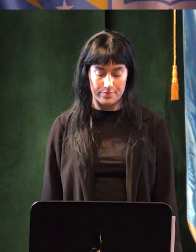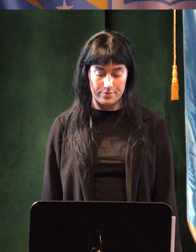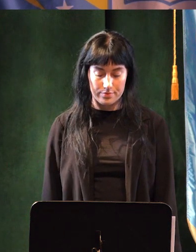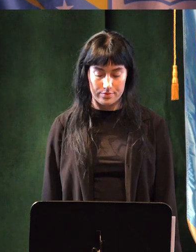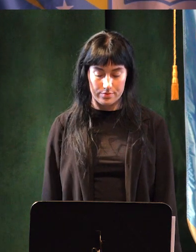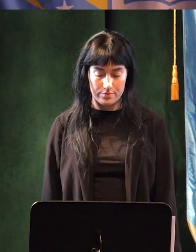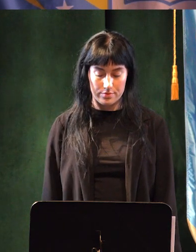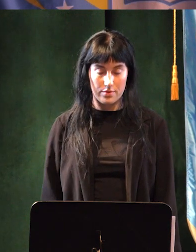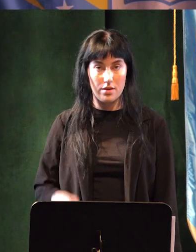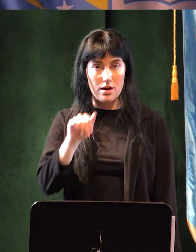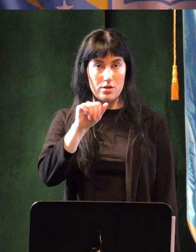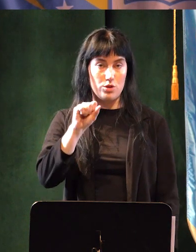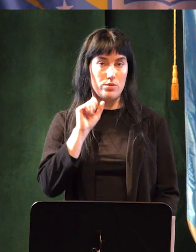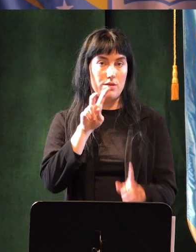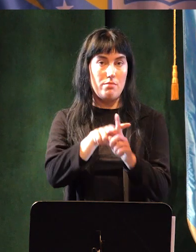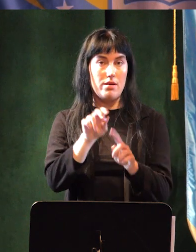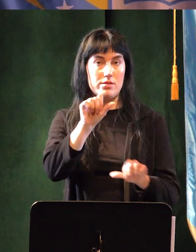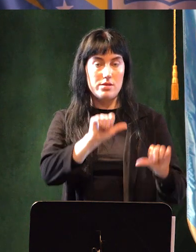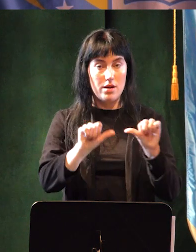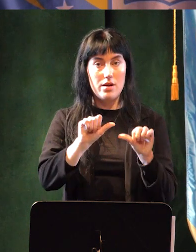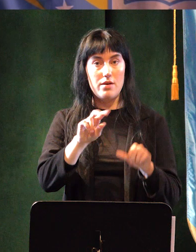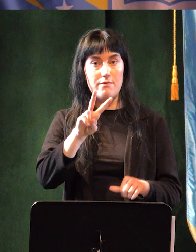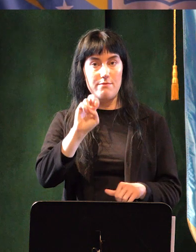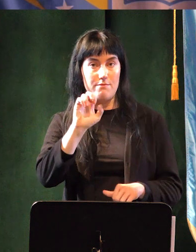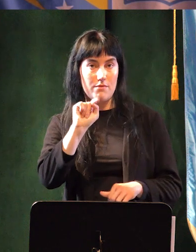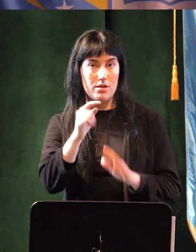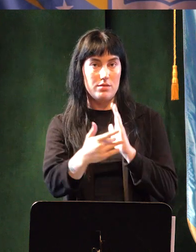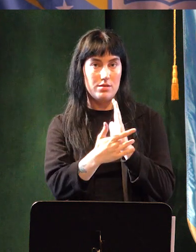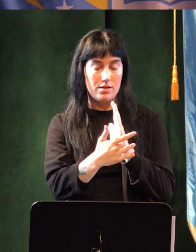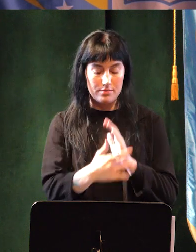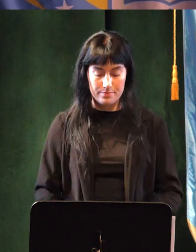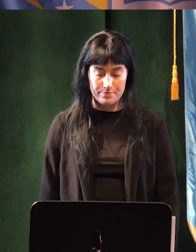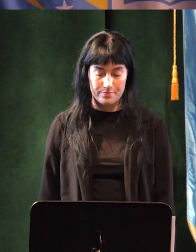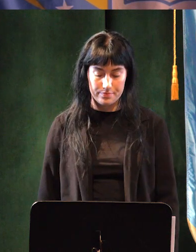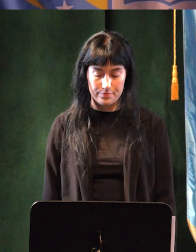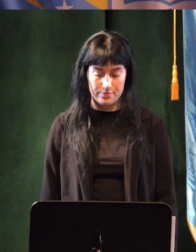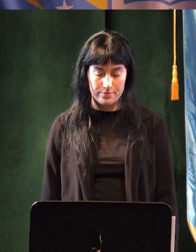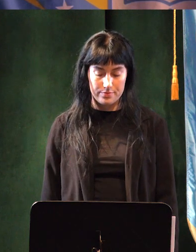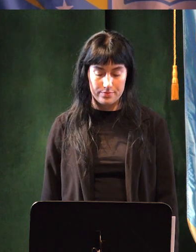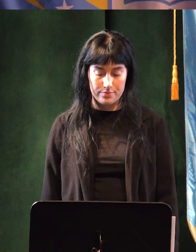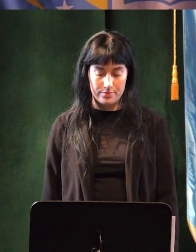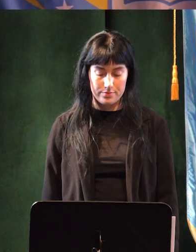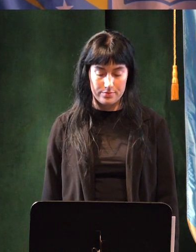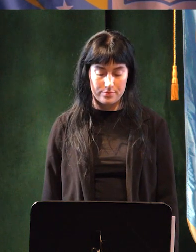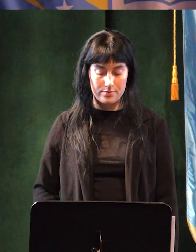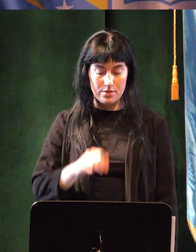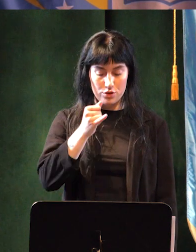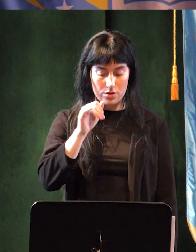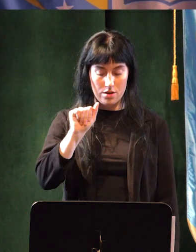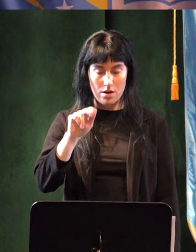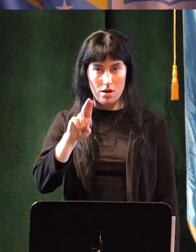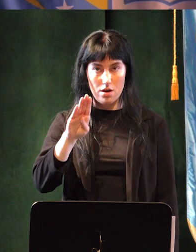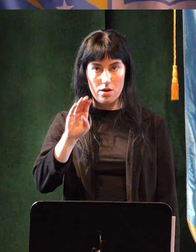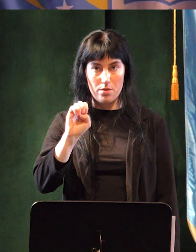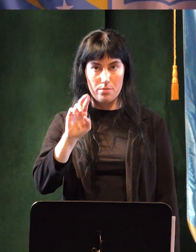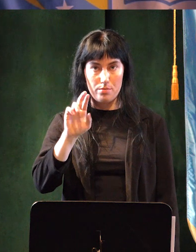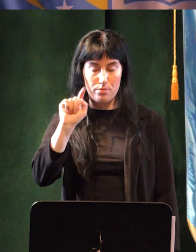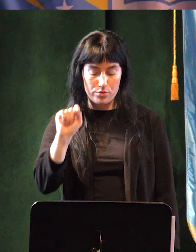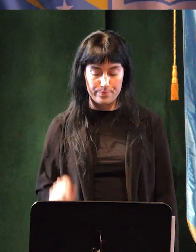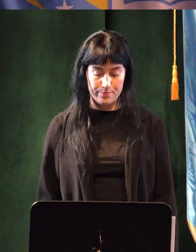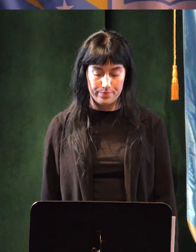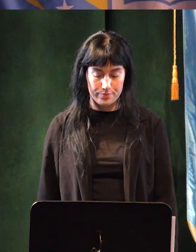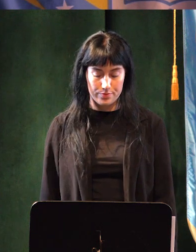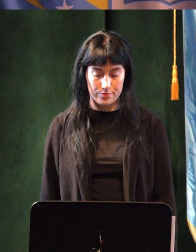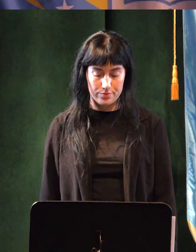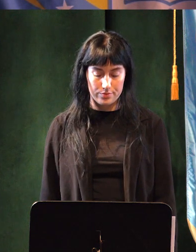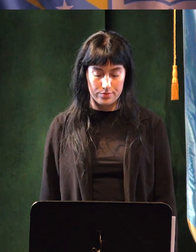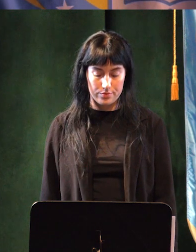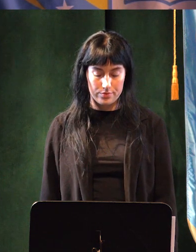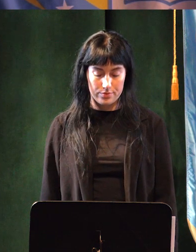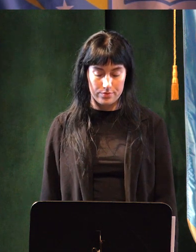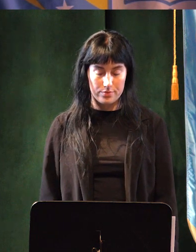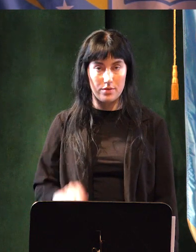associate in applied science Veterinary Technology Jessica Albert Mick Alena